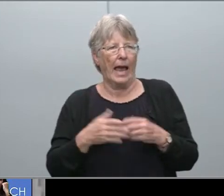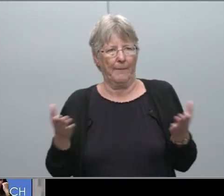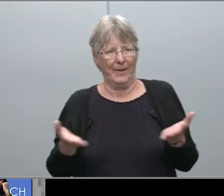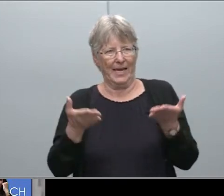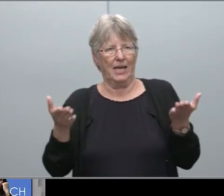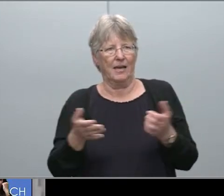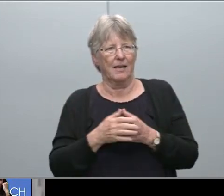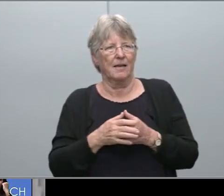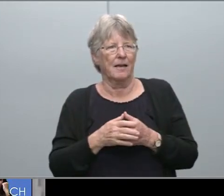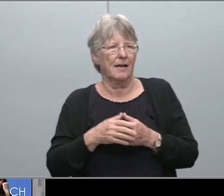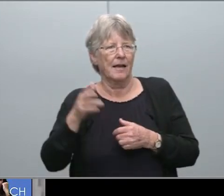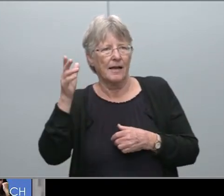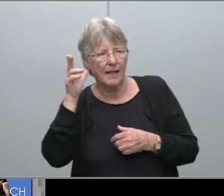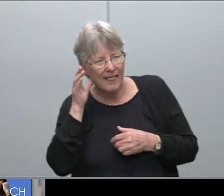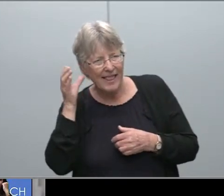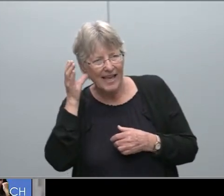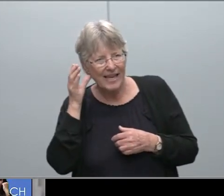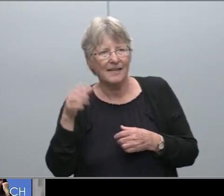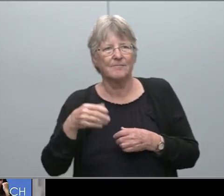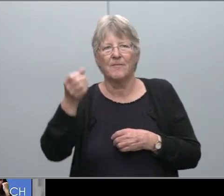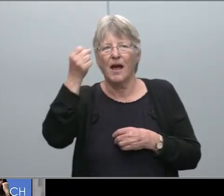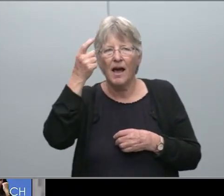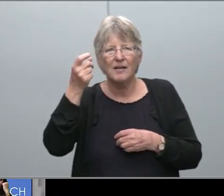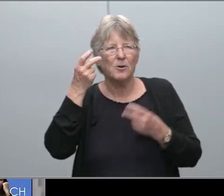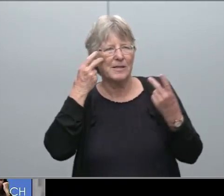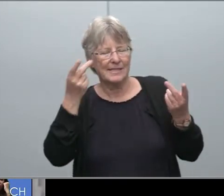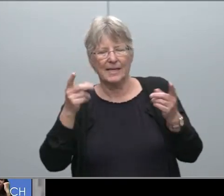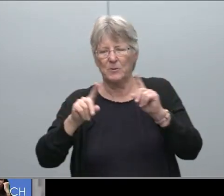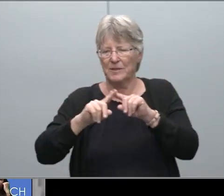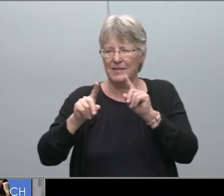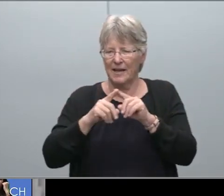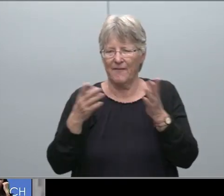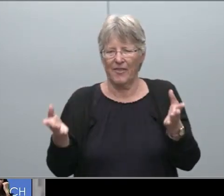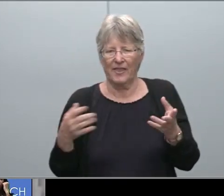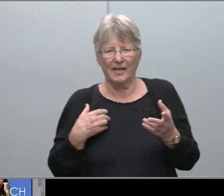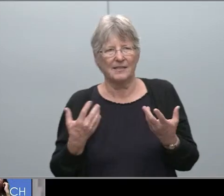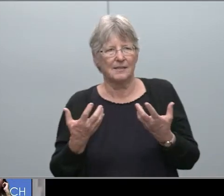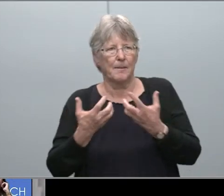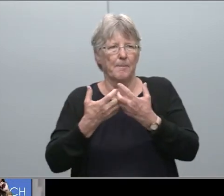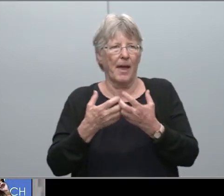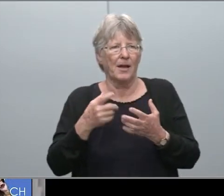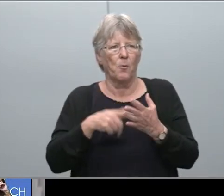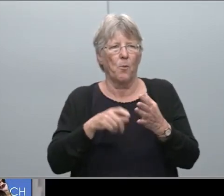It's gonna pop up somewhere. We lost her. Hello. - Oh, there she is. All right.